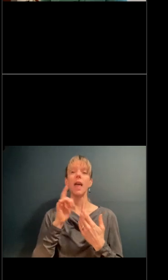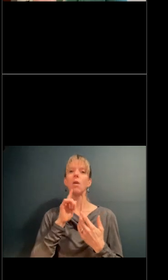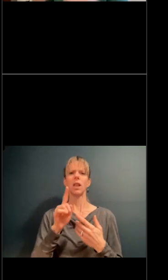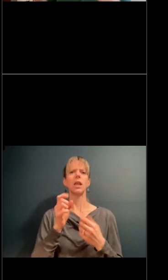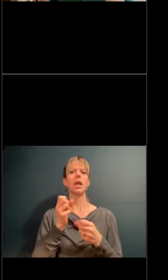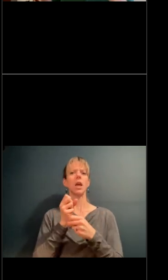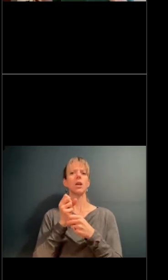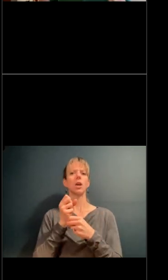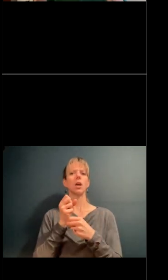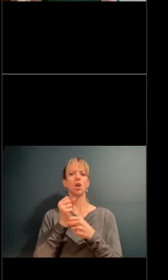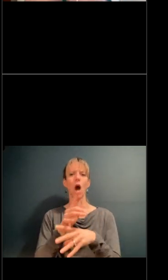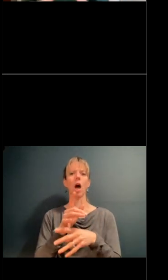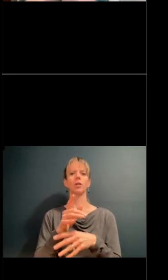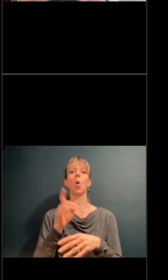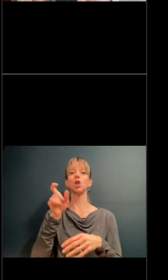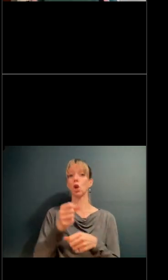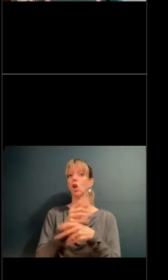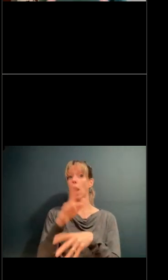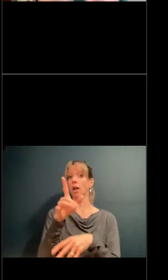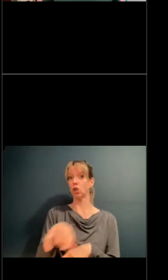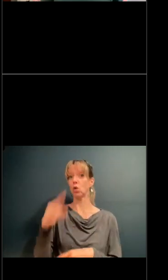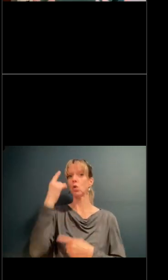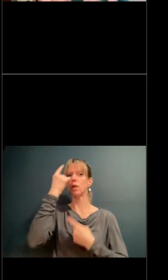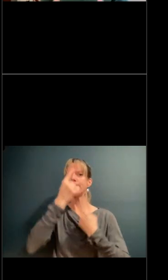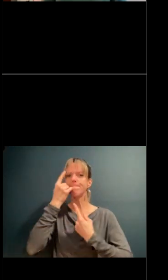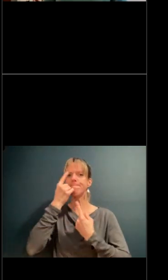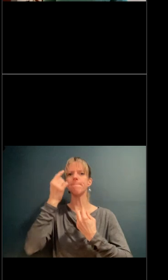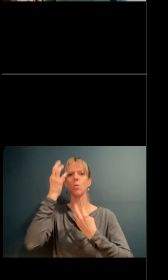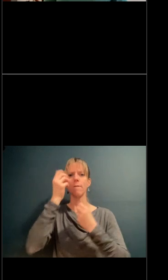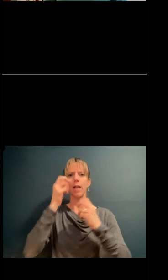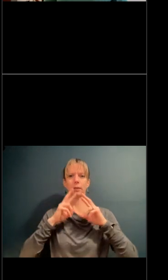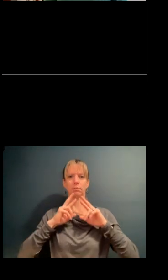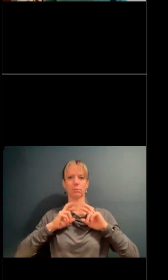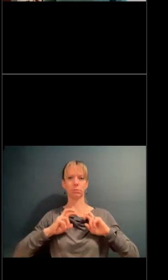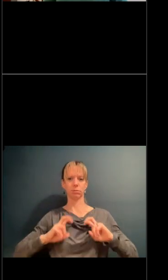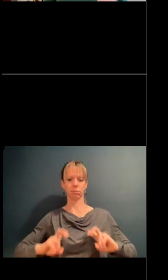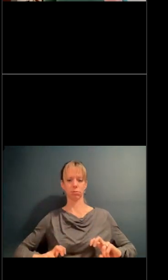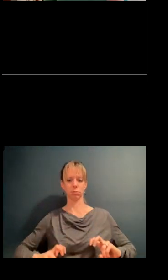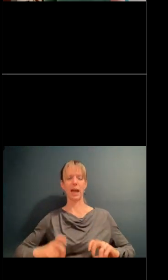Because we think about the people we serve, teach, or love as family members.